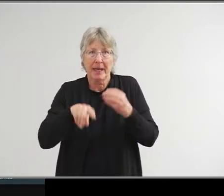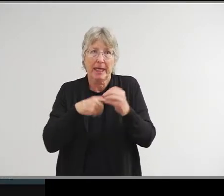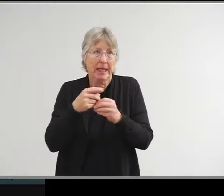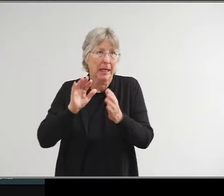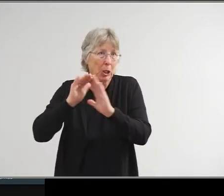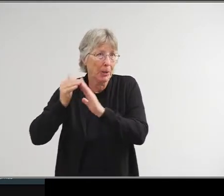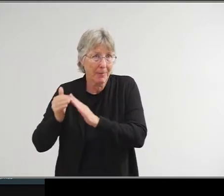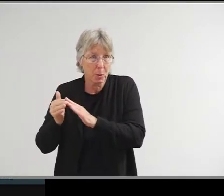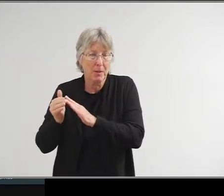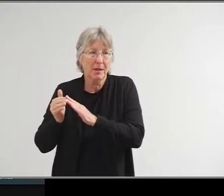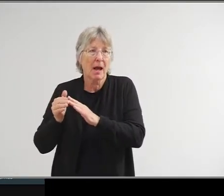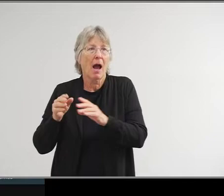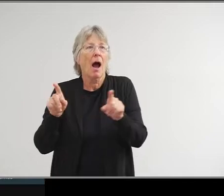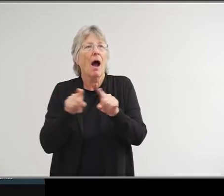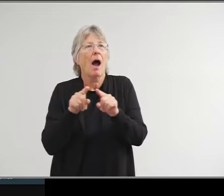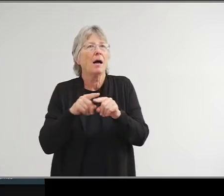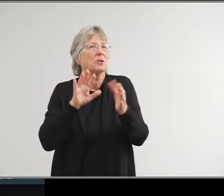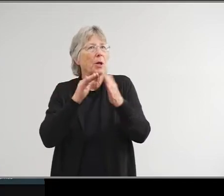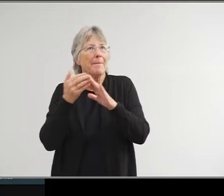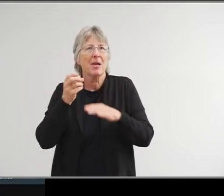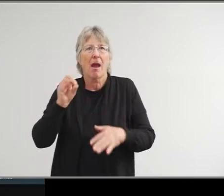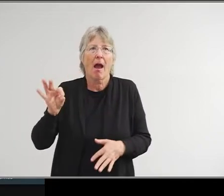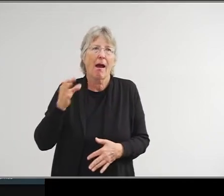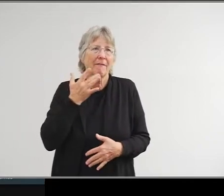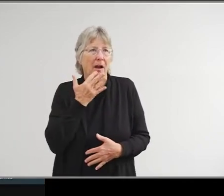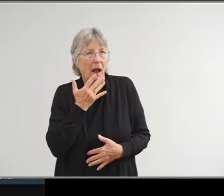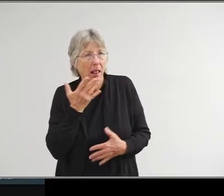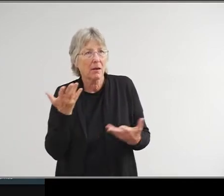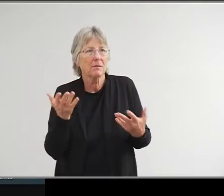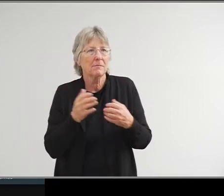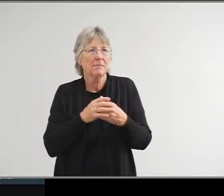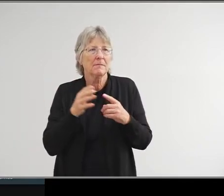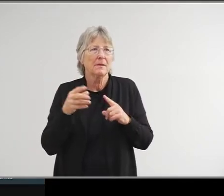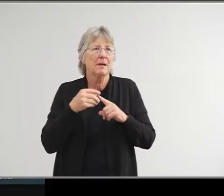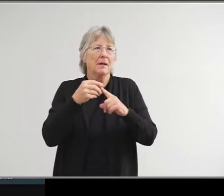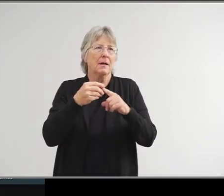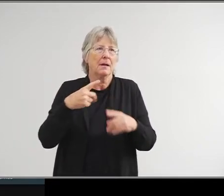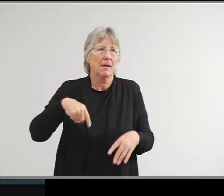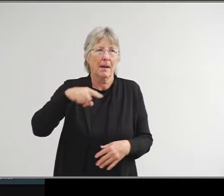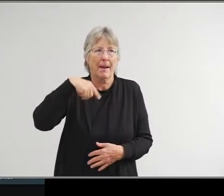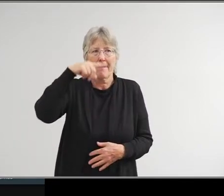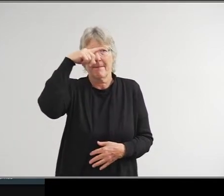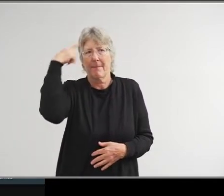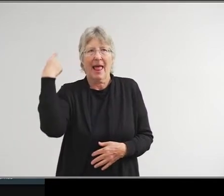and communities of color particularly are black and Latin X community.